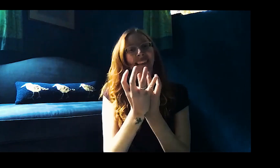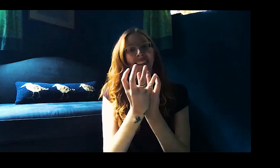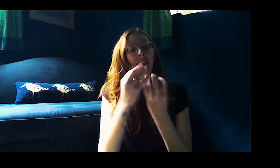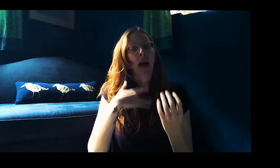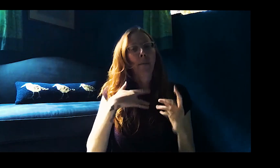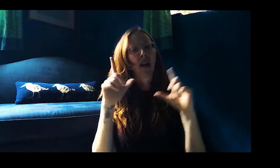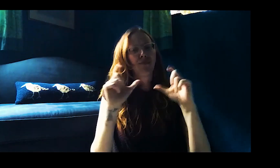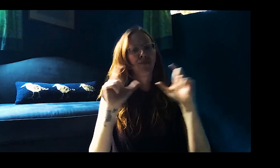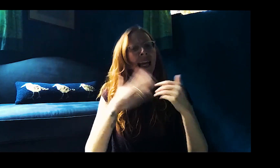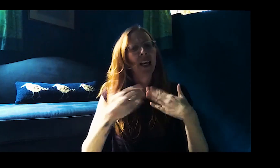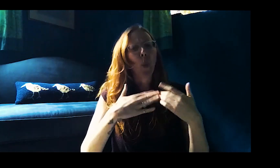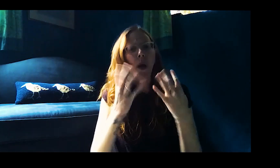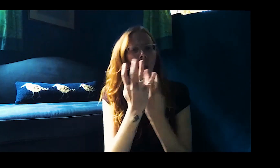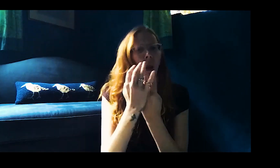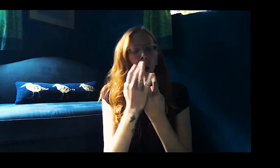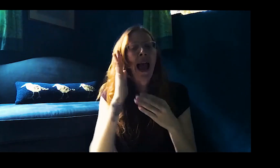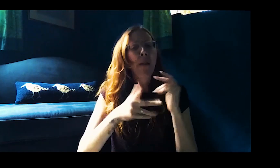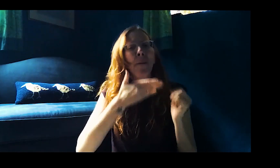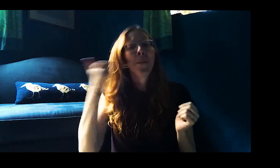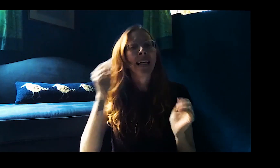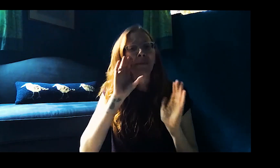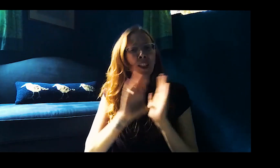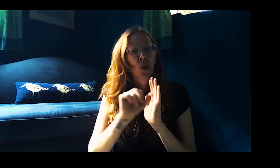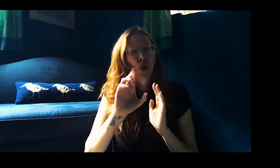really beautiful. I think about when I'm behind a lens, and there's a family, and they've gotten